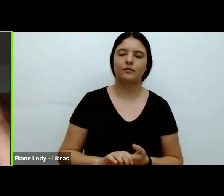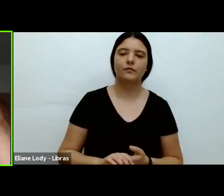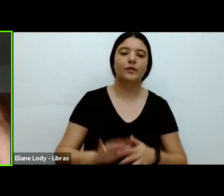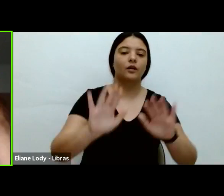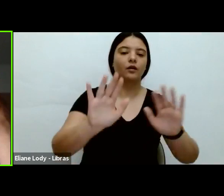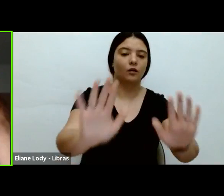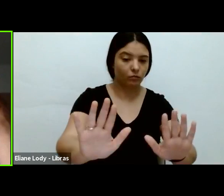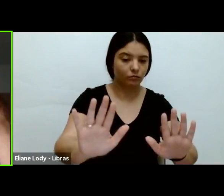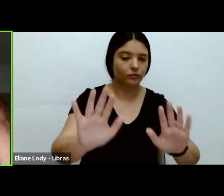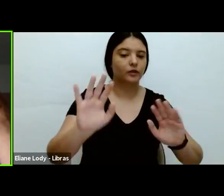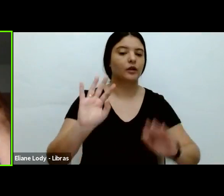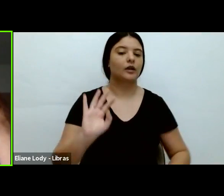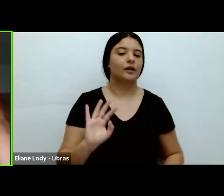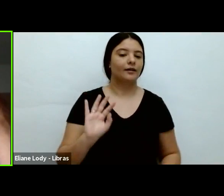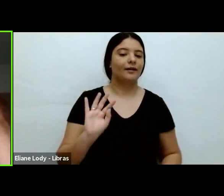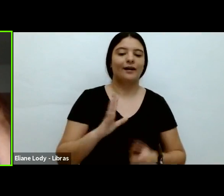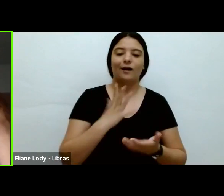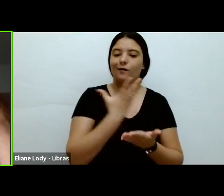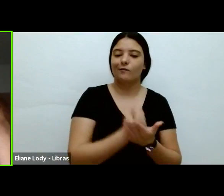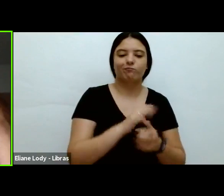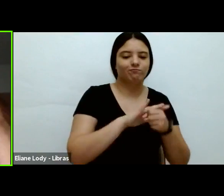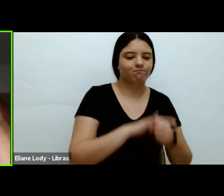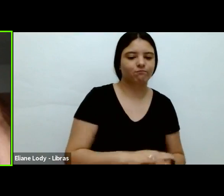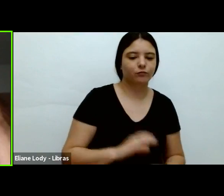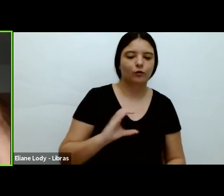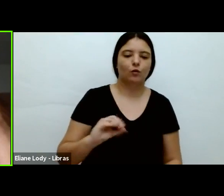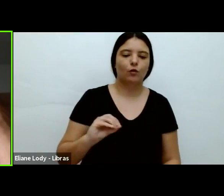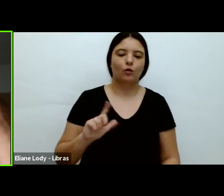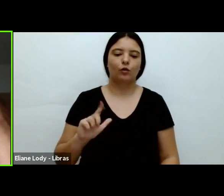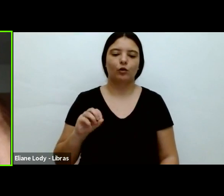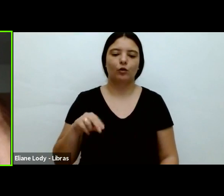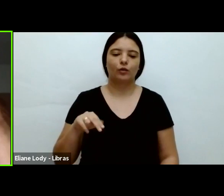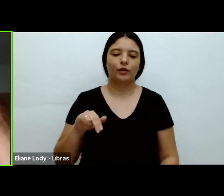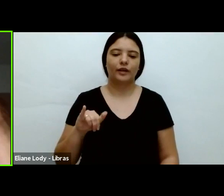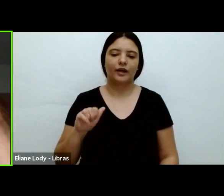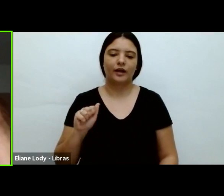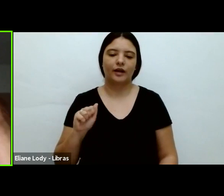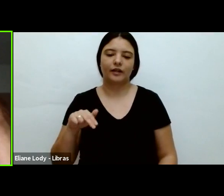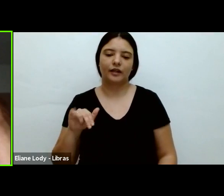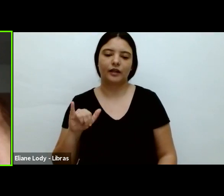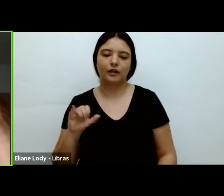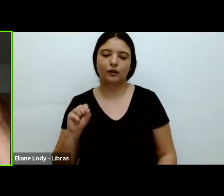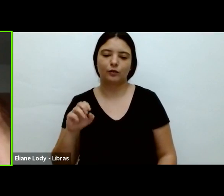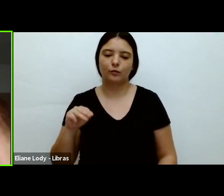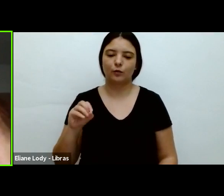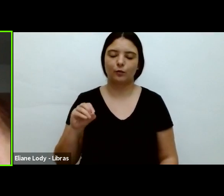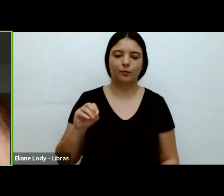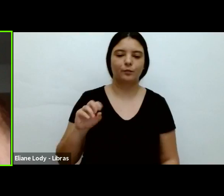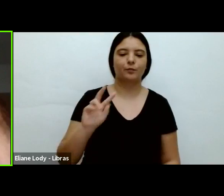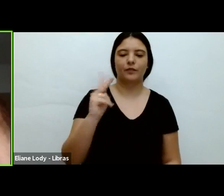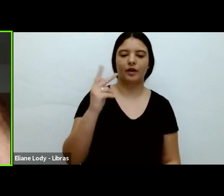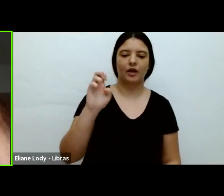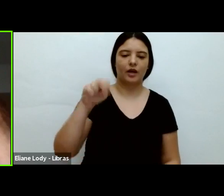to understand to understand colony leaves to understand colonialism, because understand colonialism, because he. he, as most of the he, as most of the class he, as most of the classical